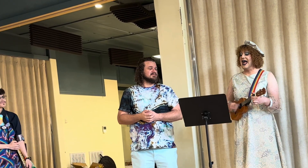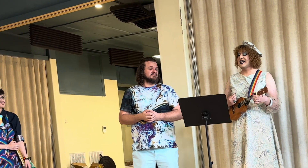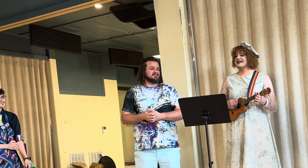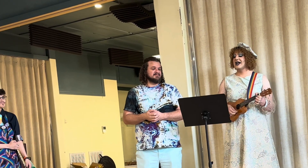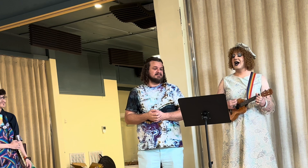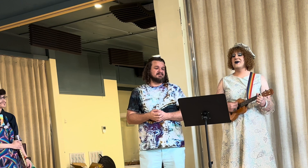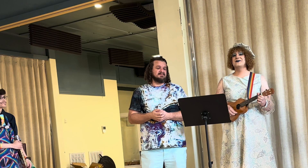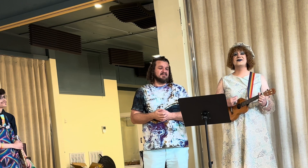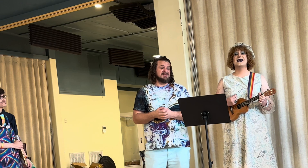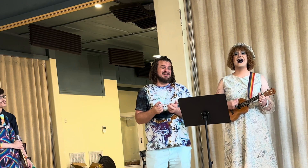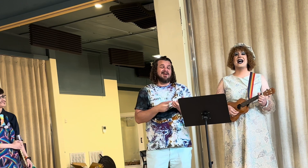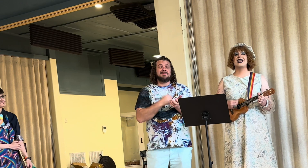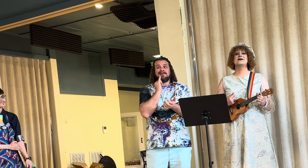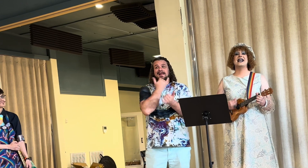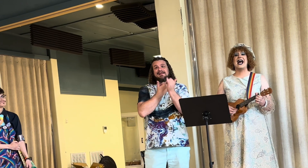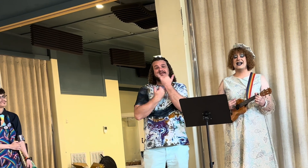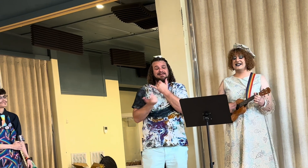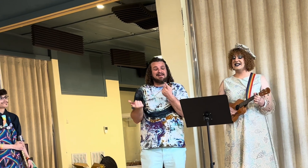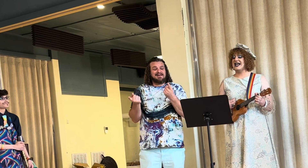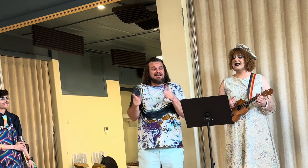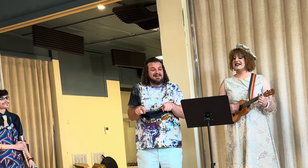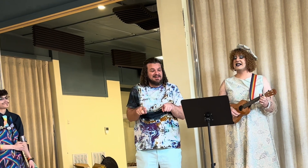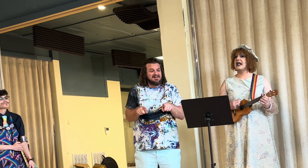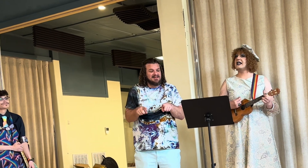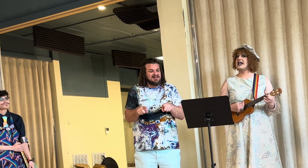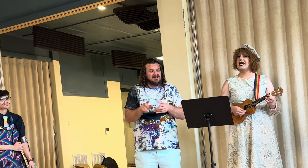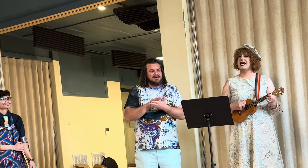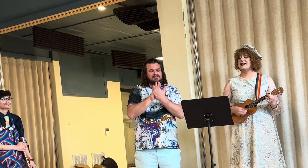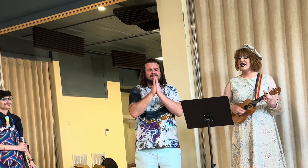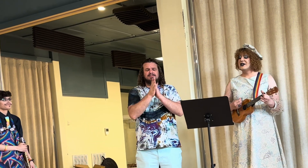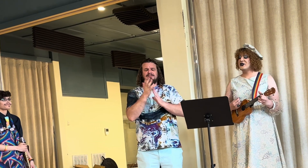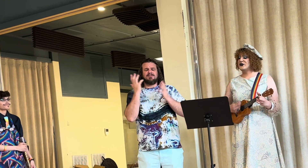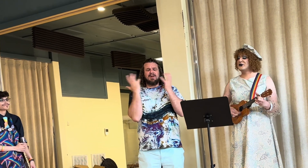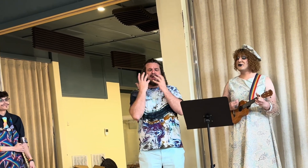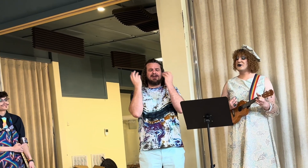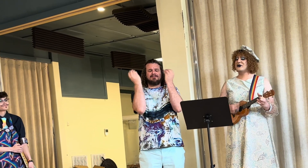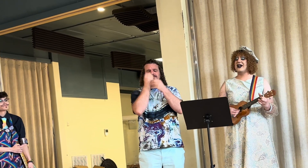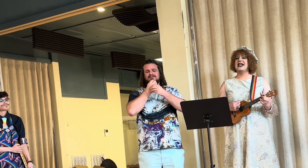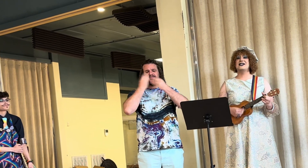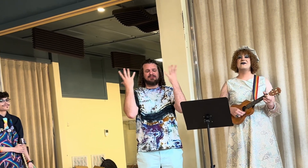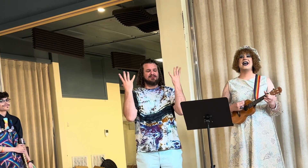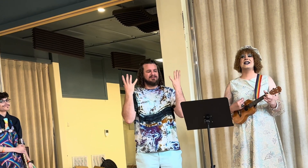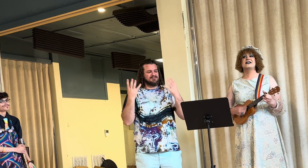And sometimes accidents will lead to great events,